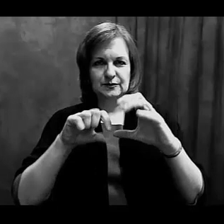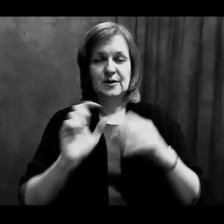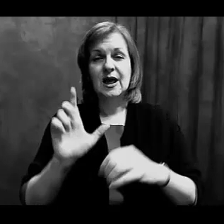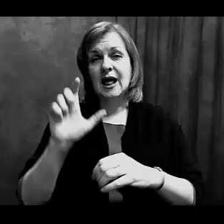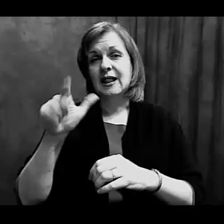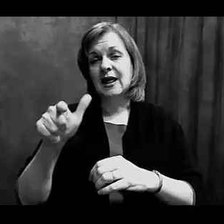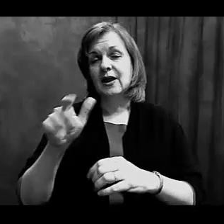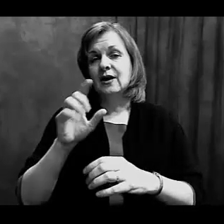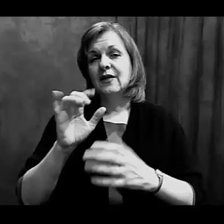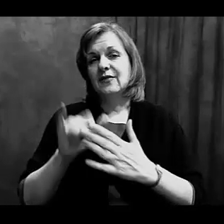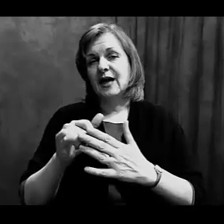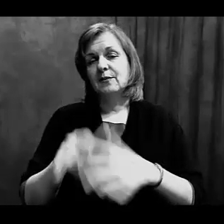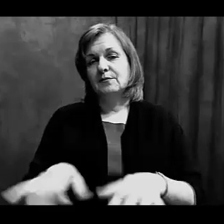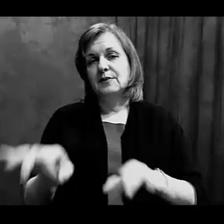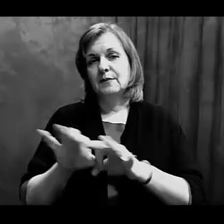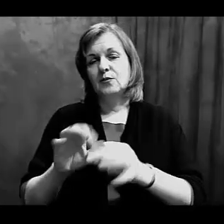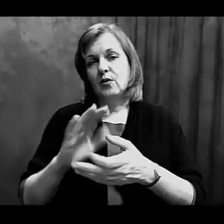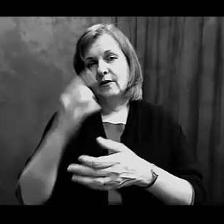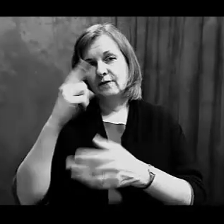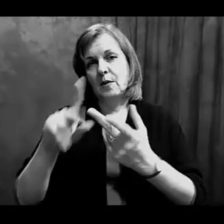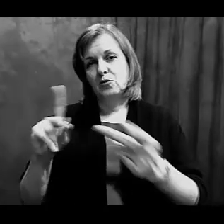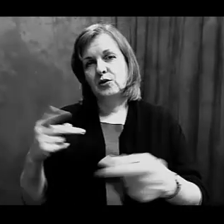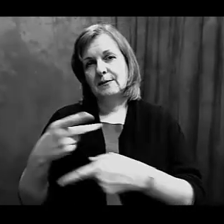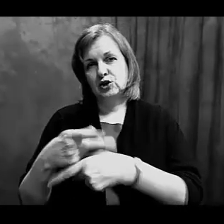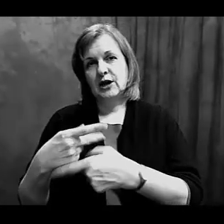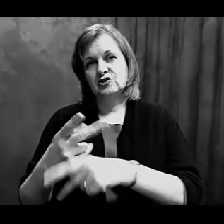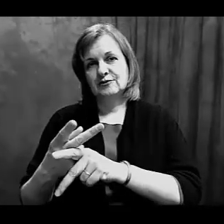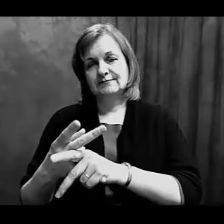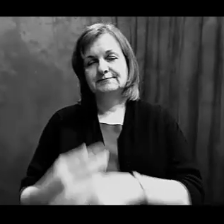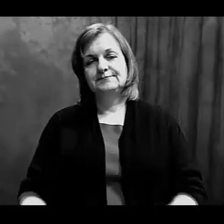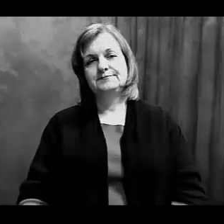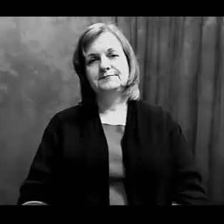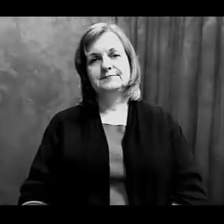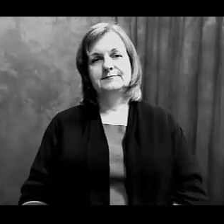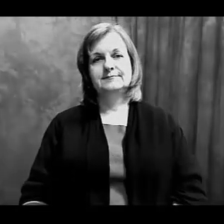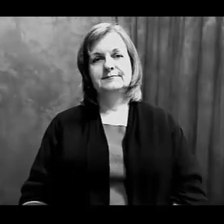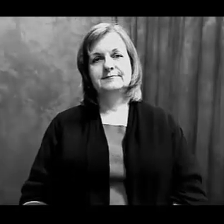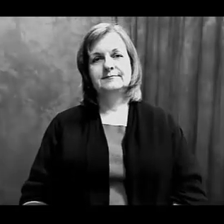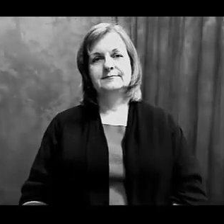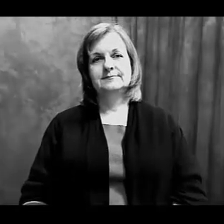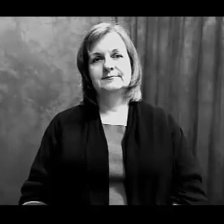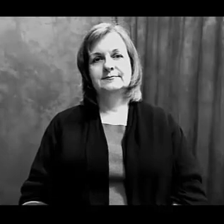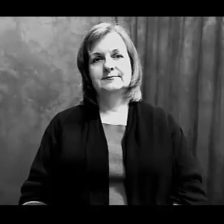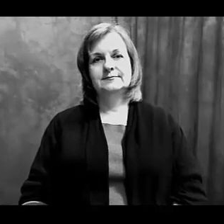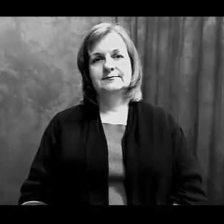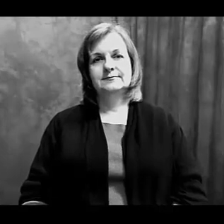later on this will be very very important for us to think about